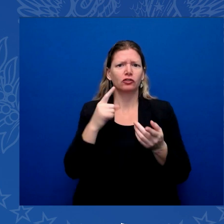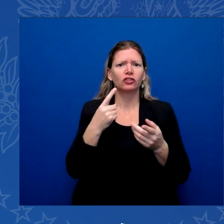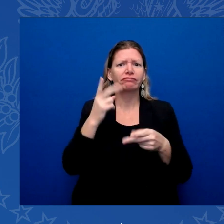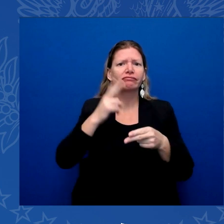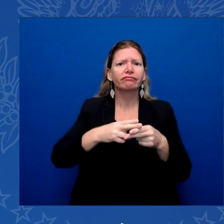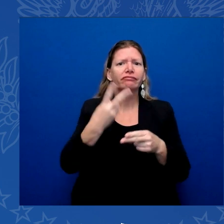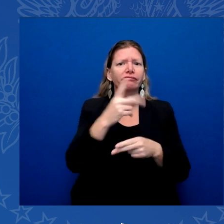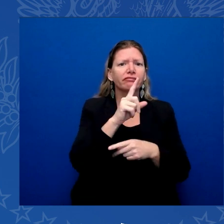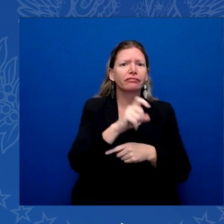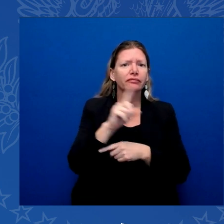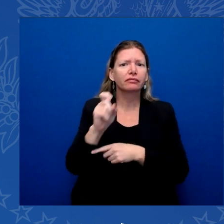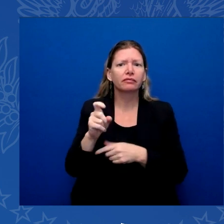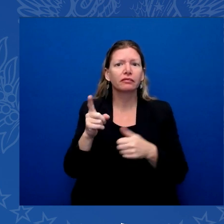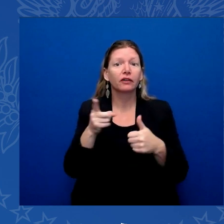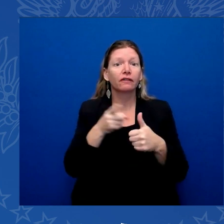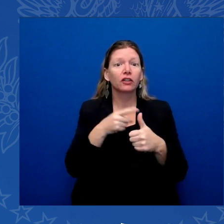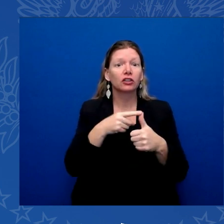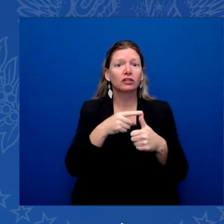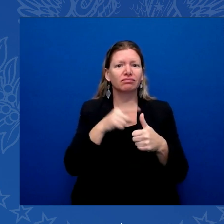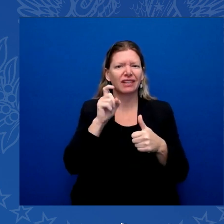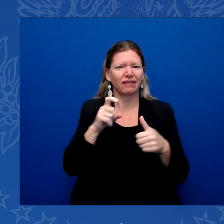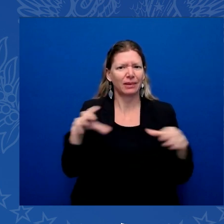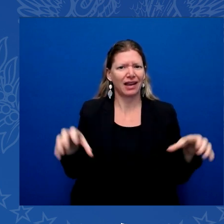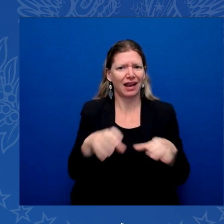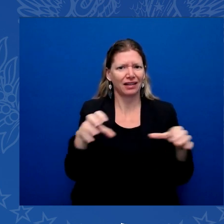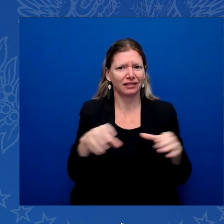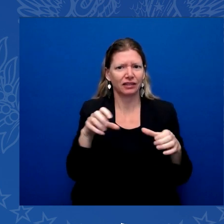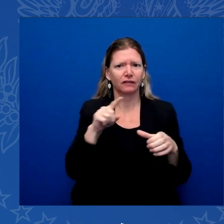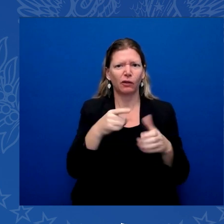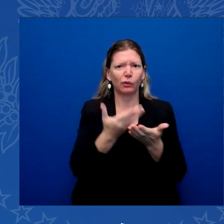that these things can happen. And this is for me,